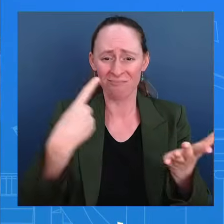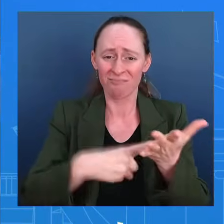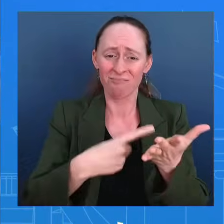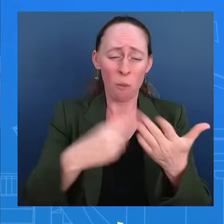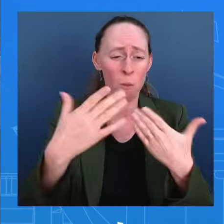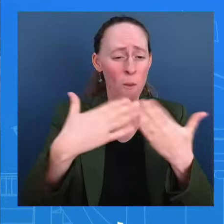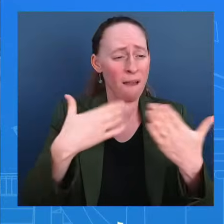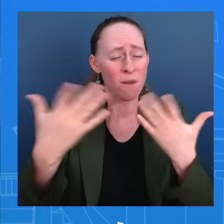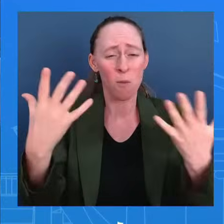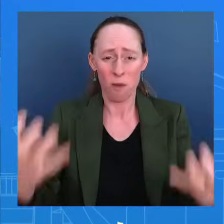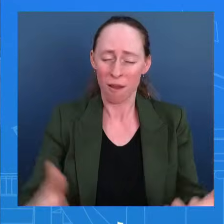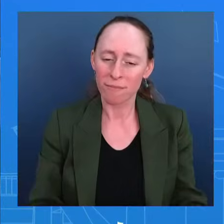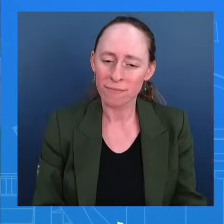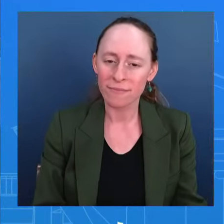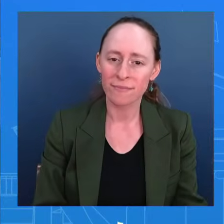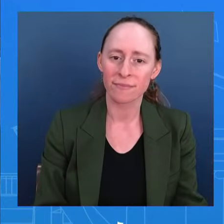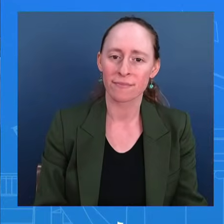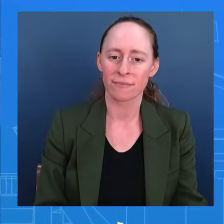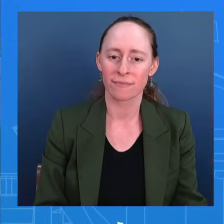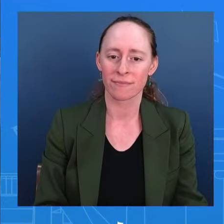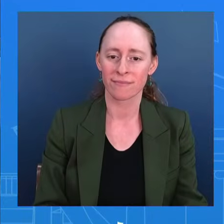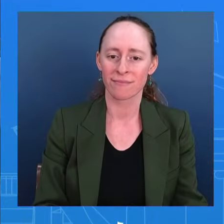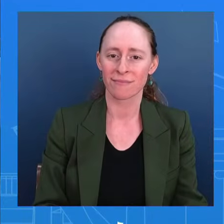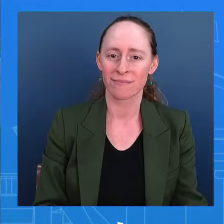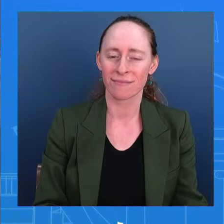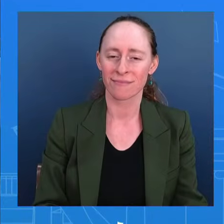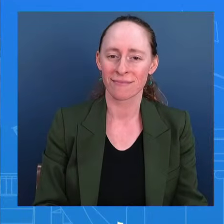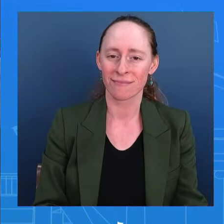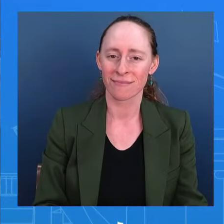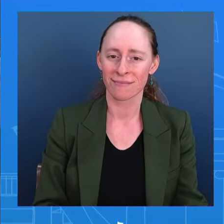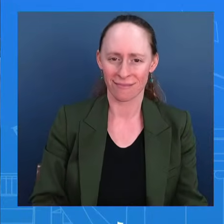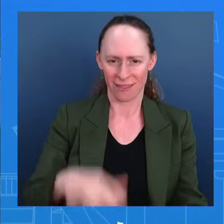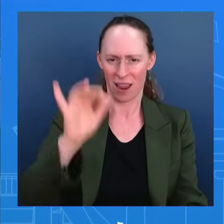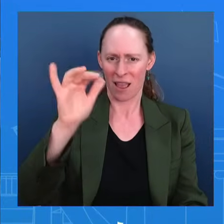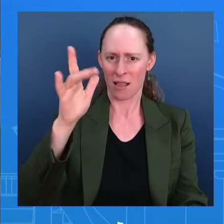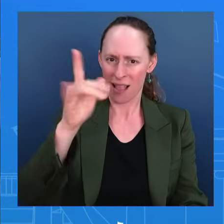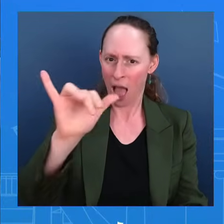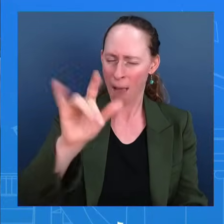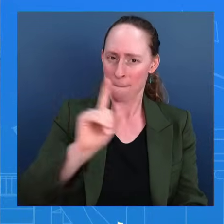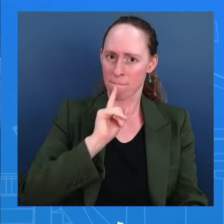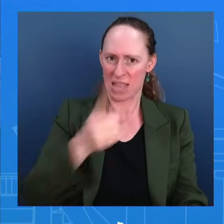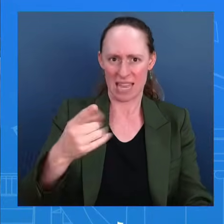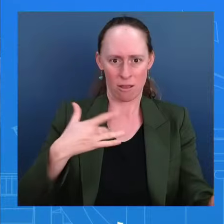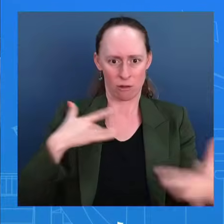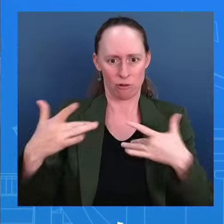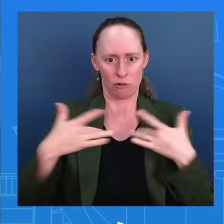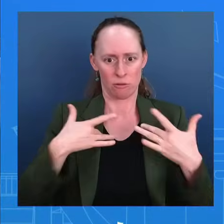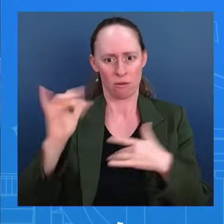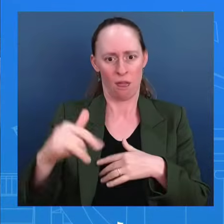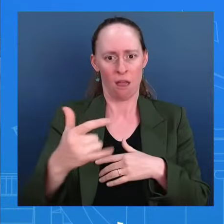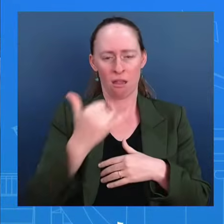Because that -- what the president -- the last president at that time was doing what it sounds like he thought was the right thing.